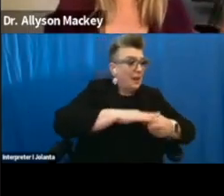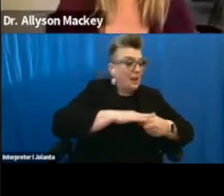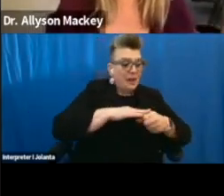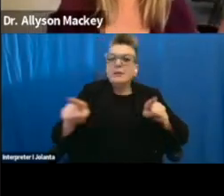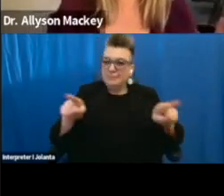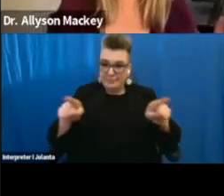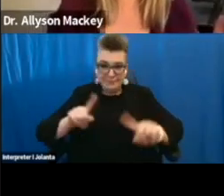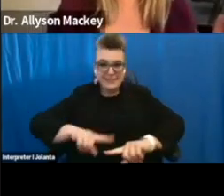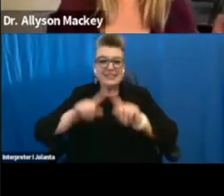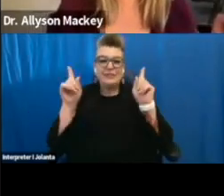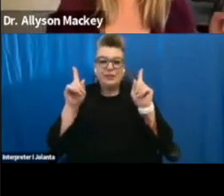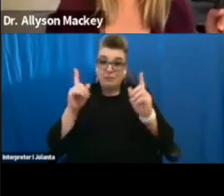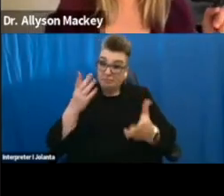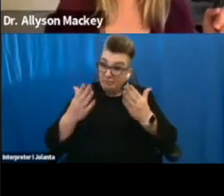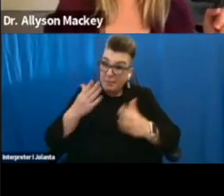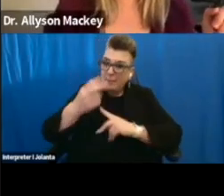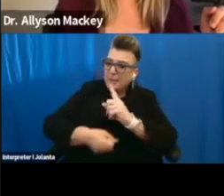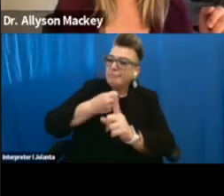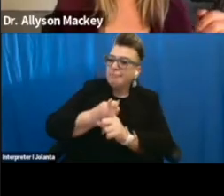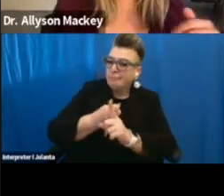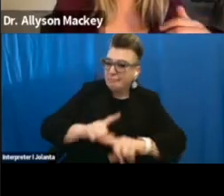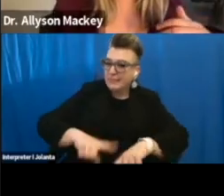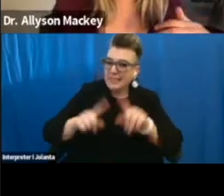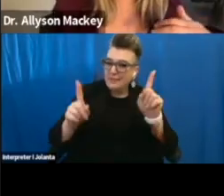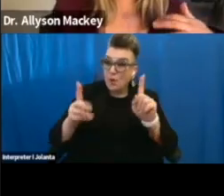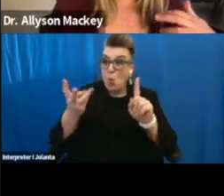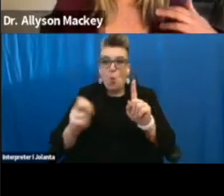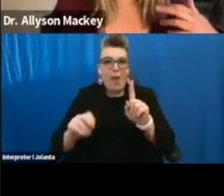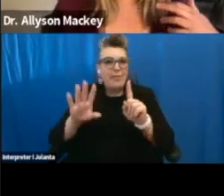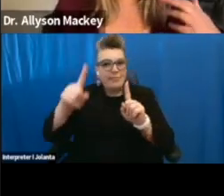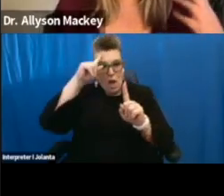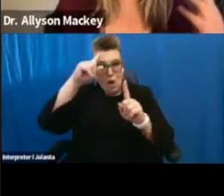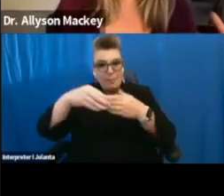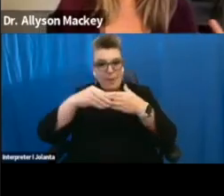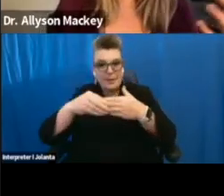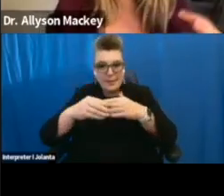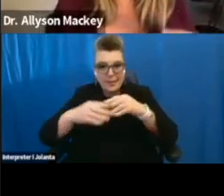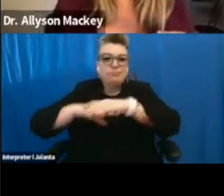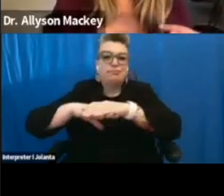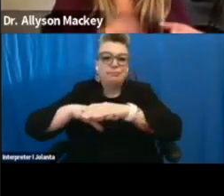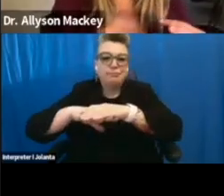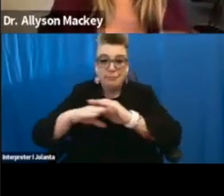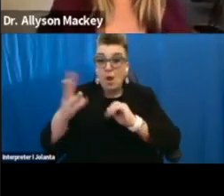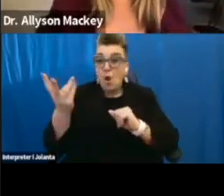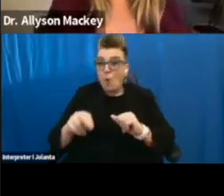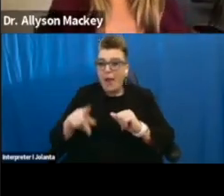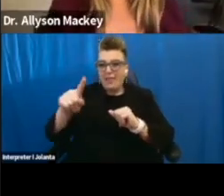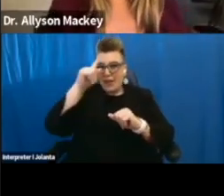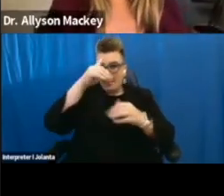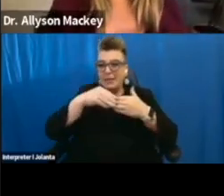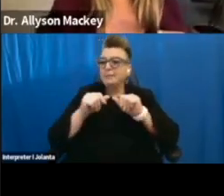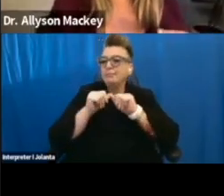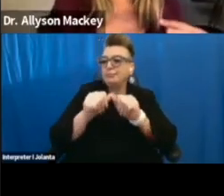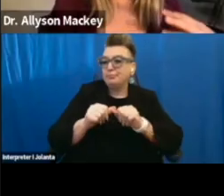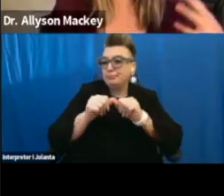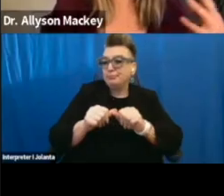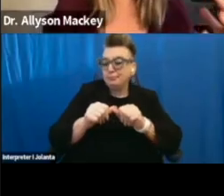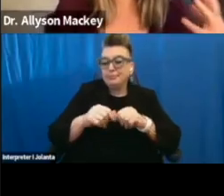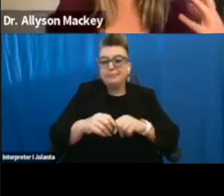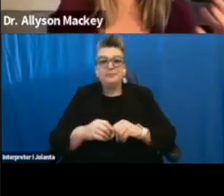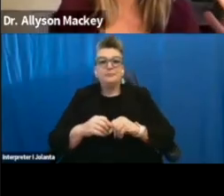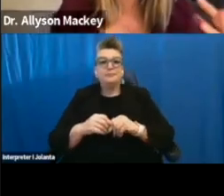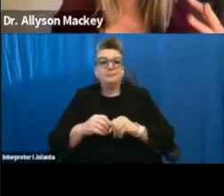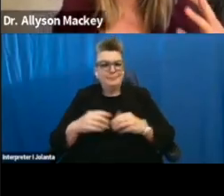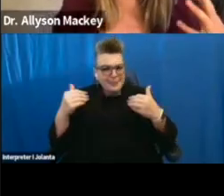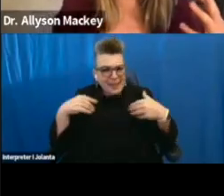plasticity well I think these theories are powerful where I'd like to get to is